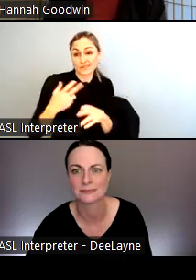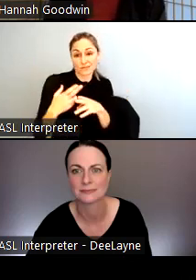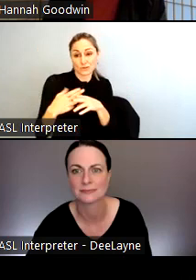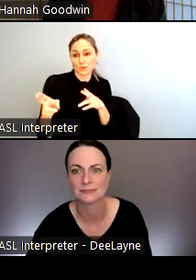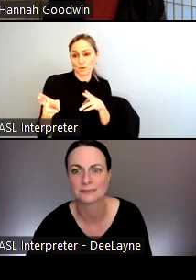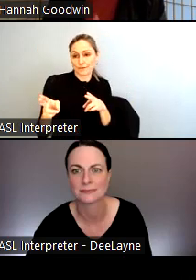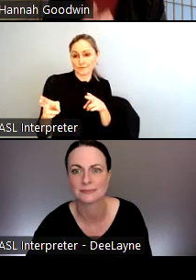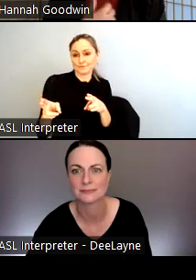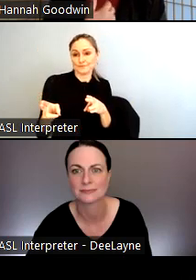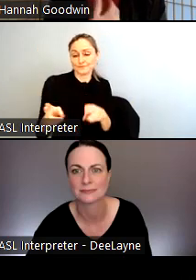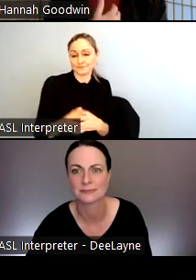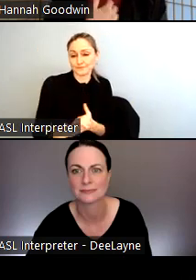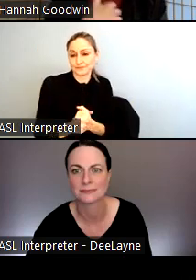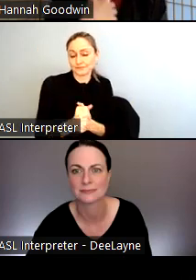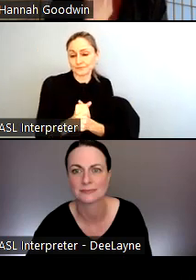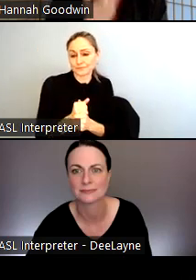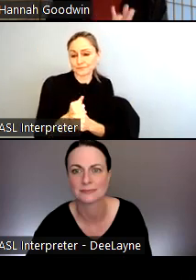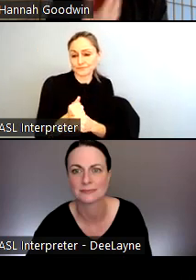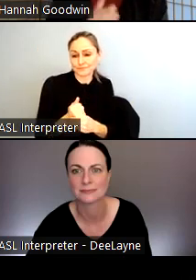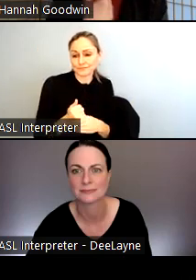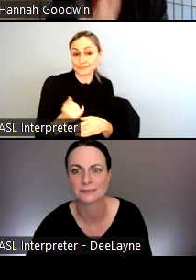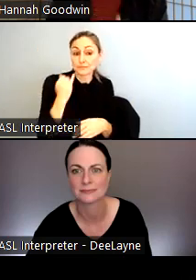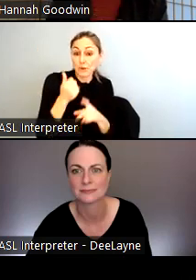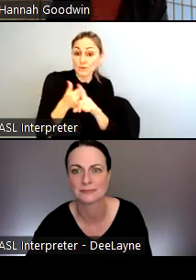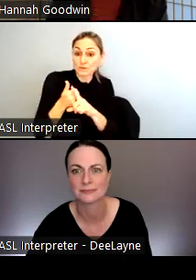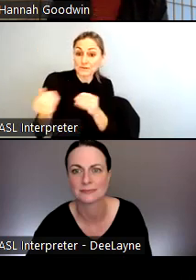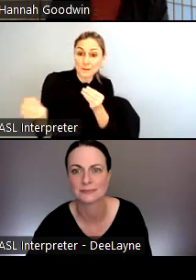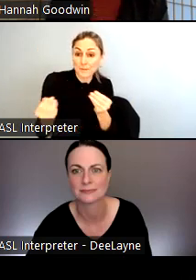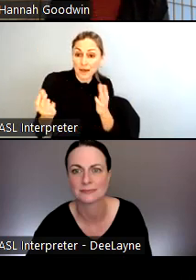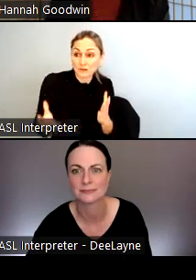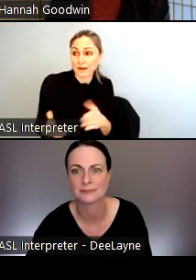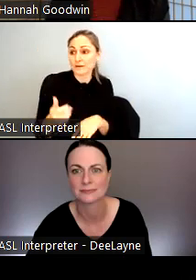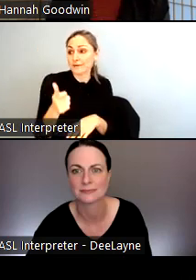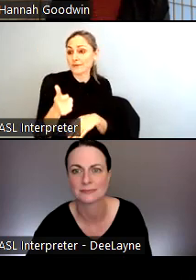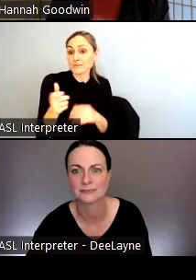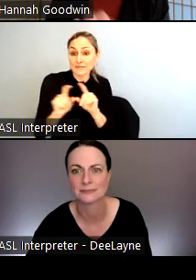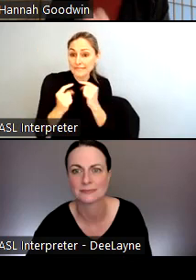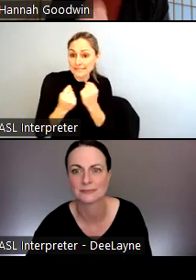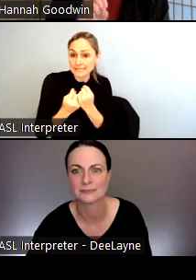And if you're the moderator or the team, one of the things that would be good